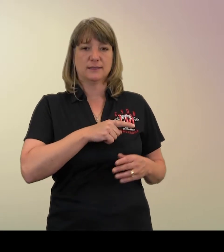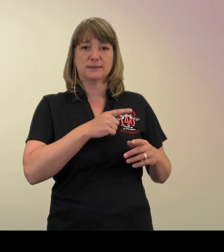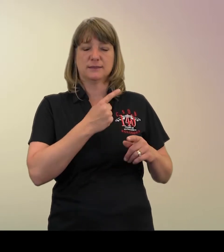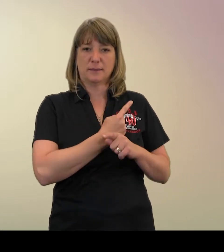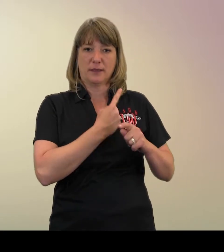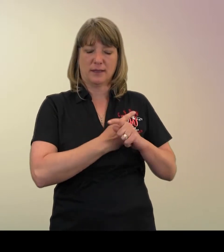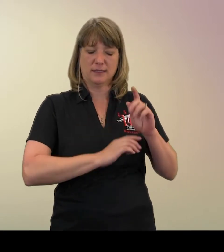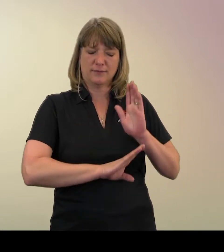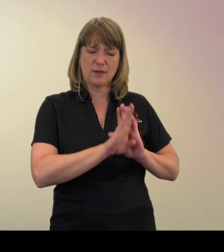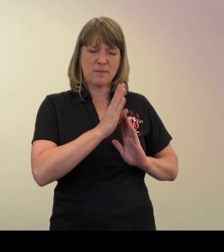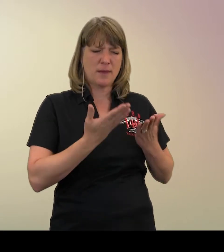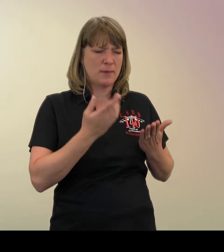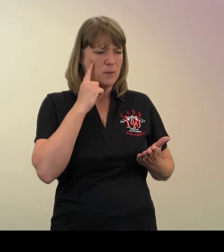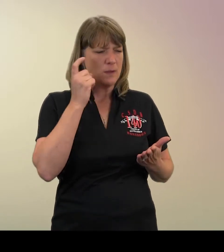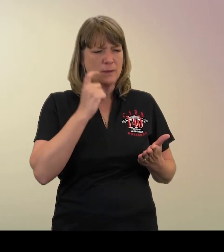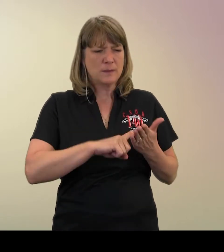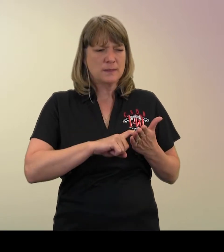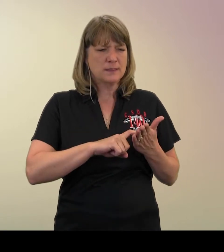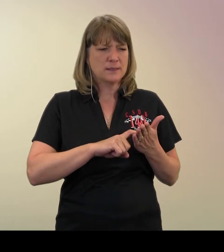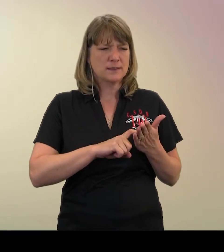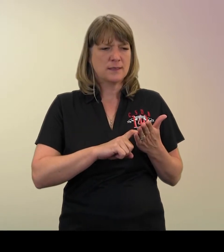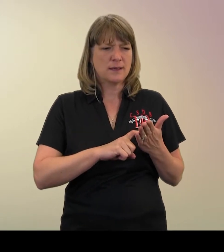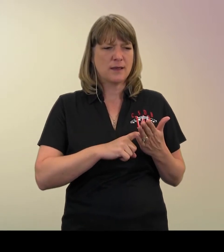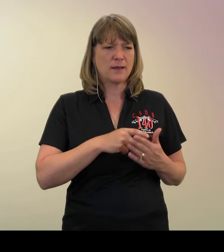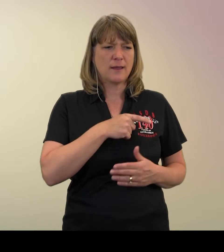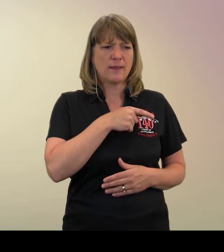developing, who are deaf and hard of hearing, you might